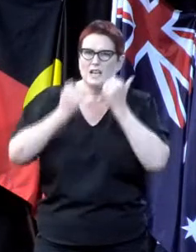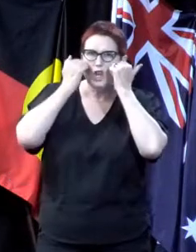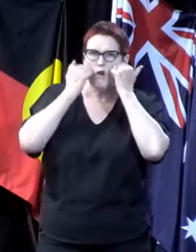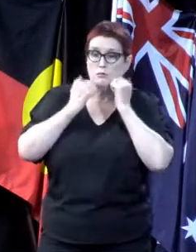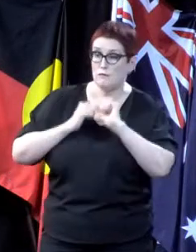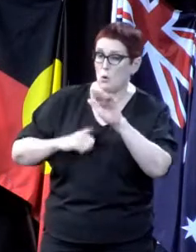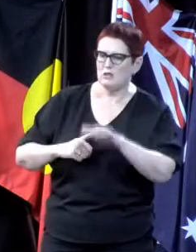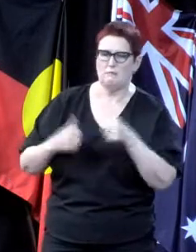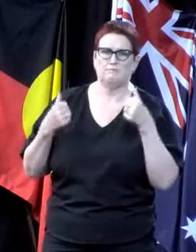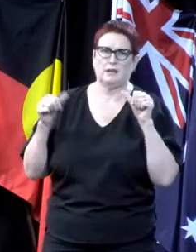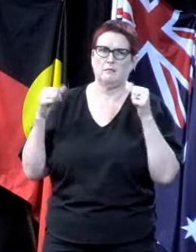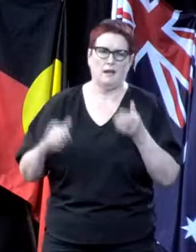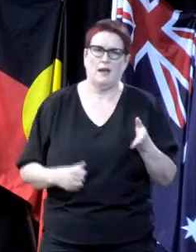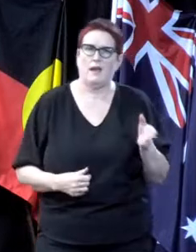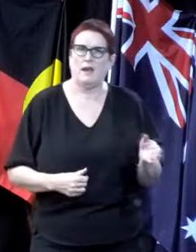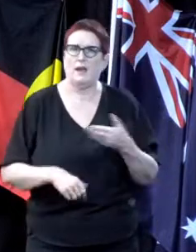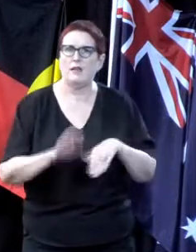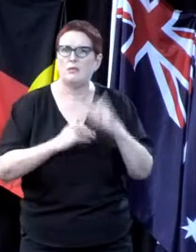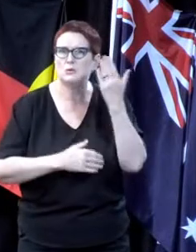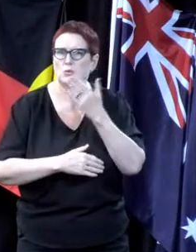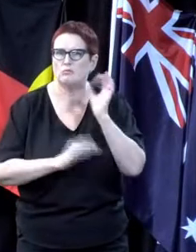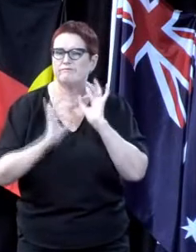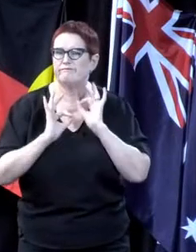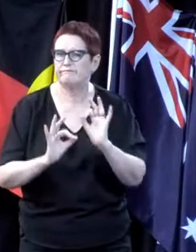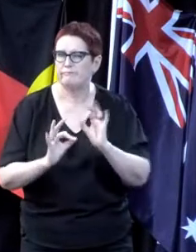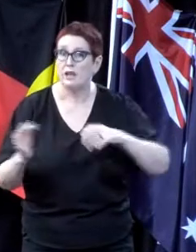And their social and emotional wellbeing was healthy and well.